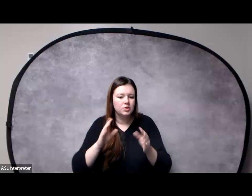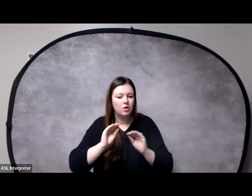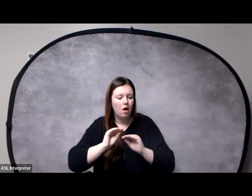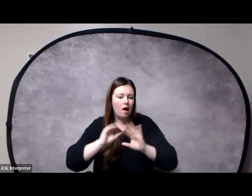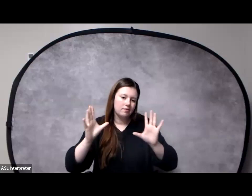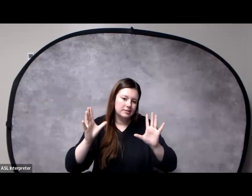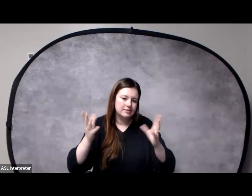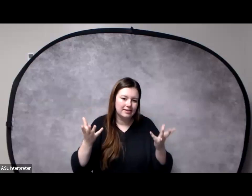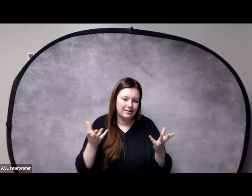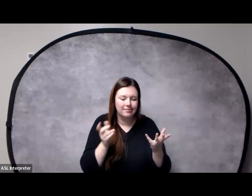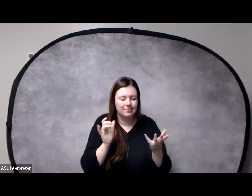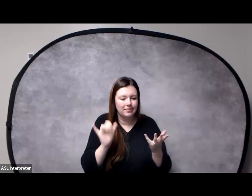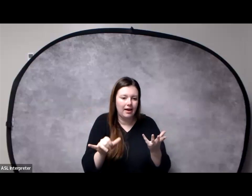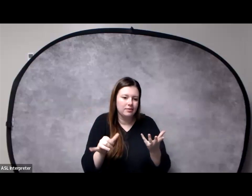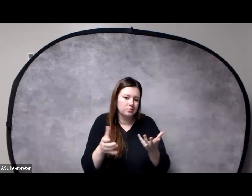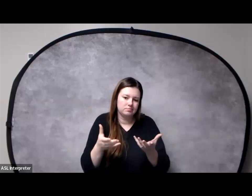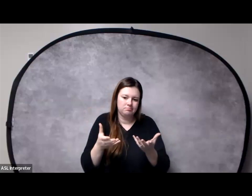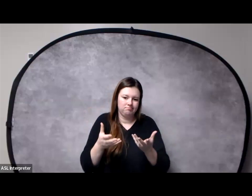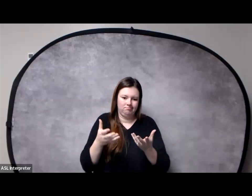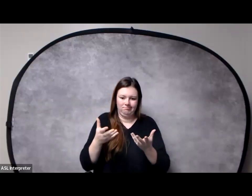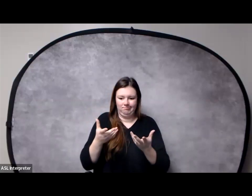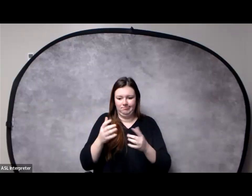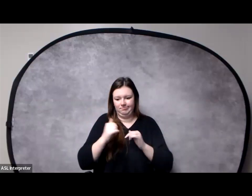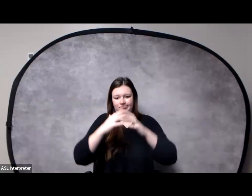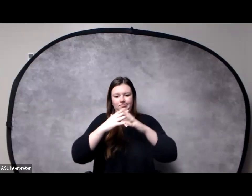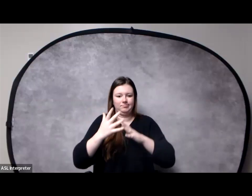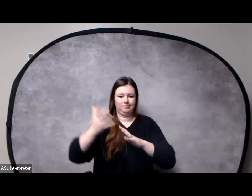But the pandemic really, you know, increased the usage of telehealth.